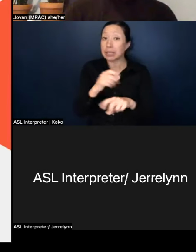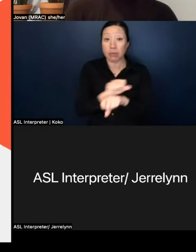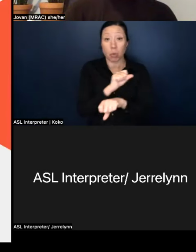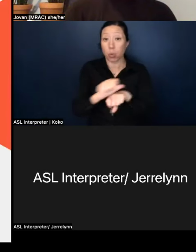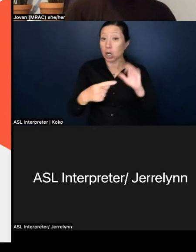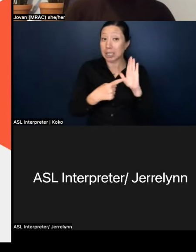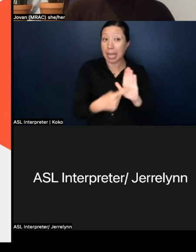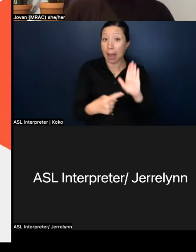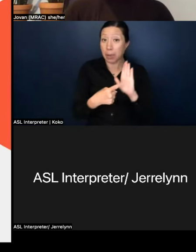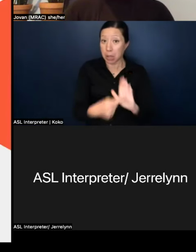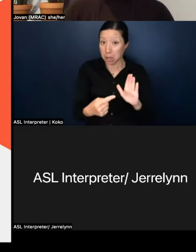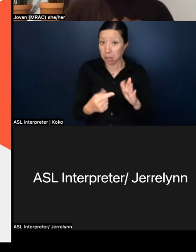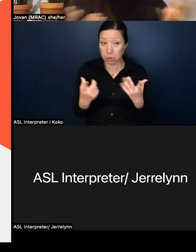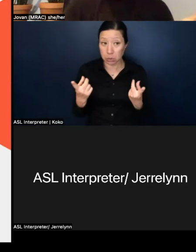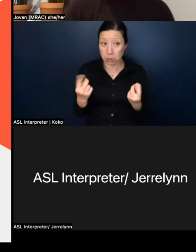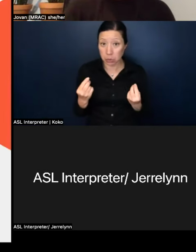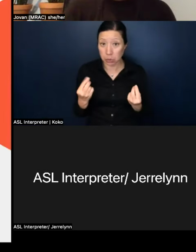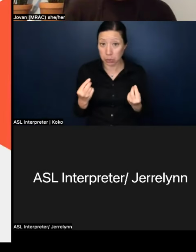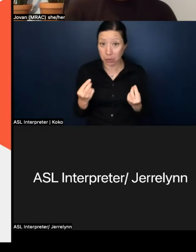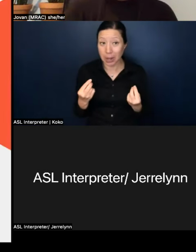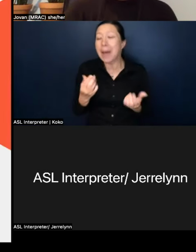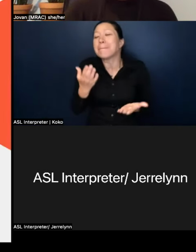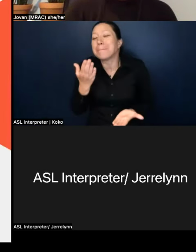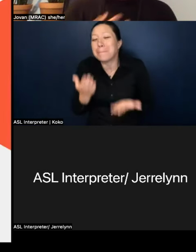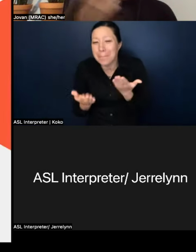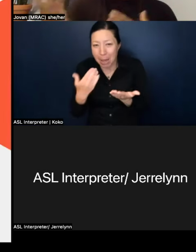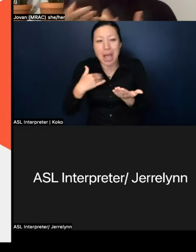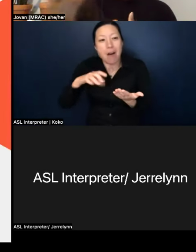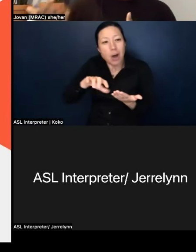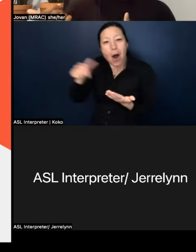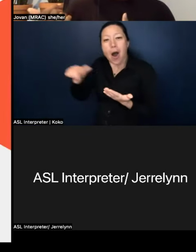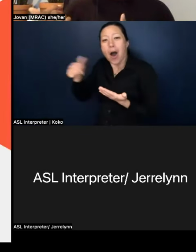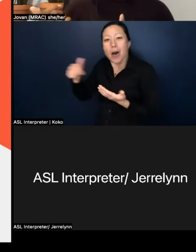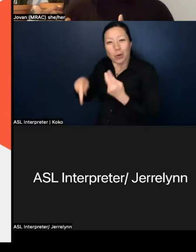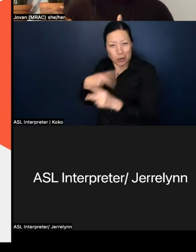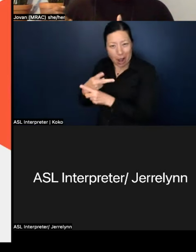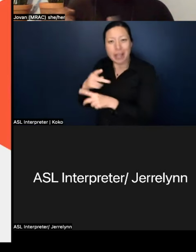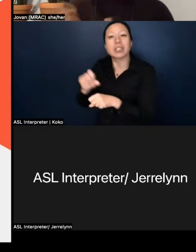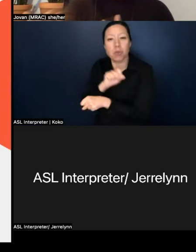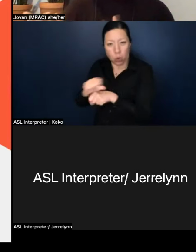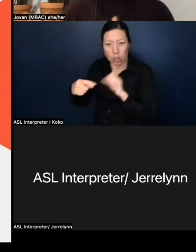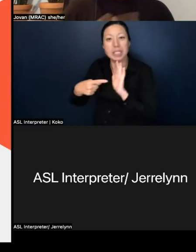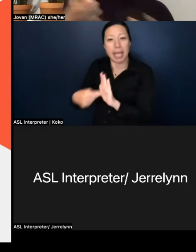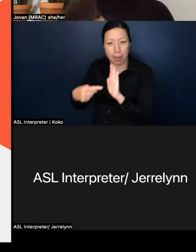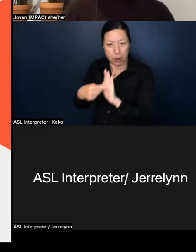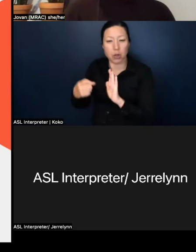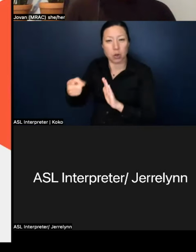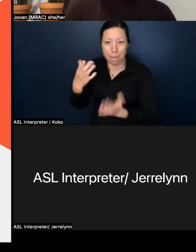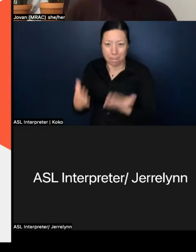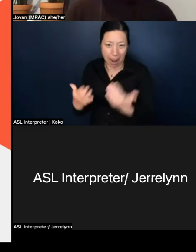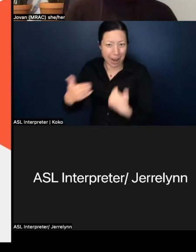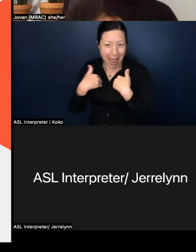and I'm sure that there may be some other thing, other types of work samples that you have that are not listed here.